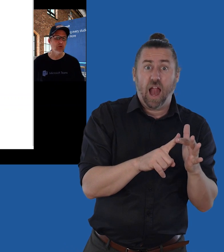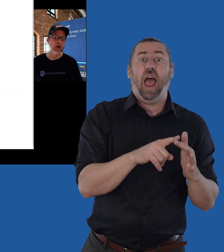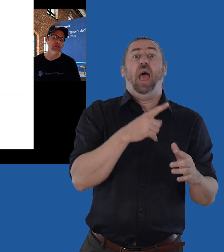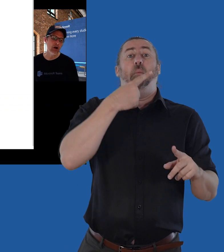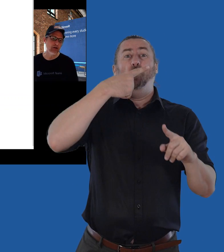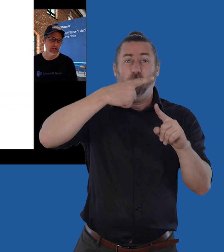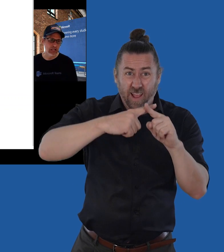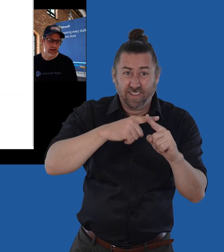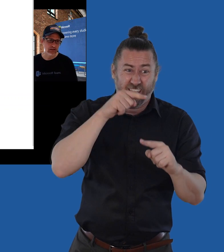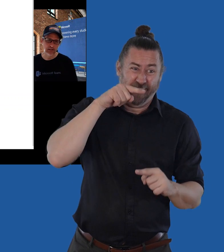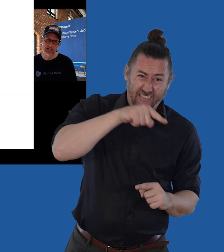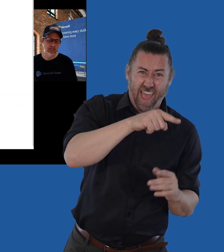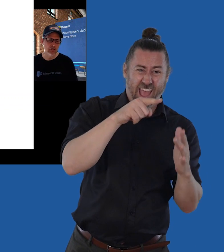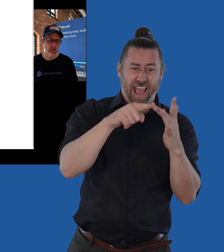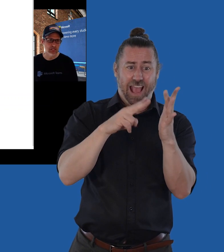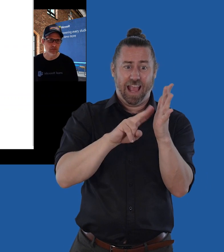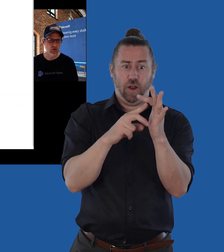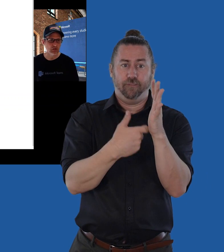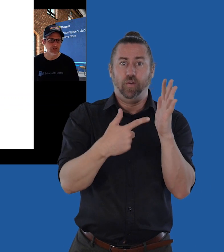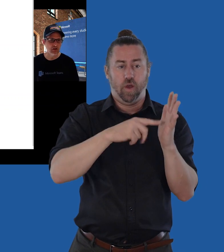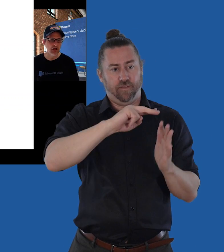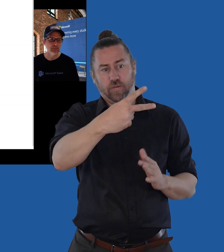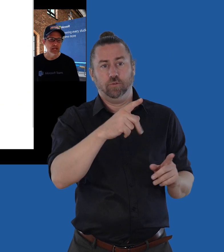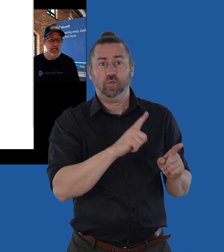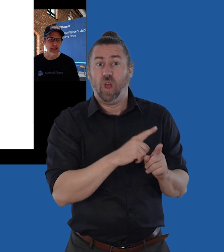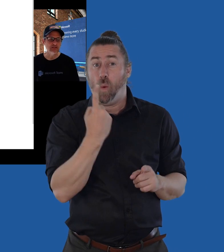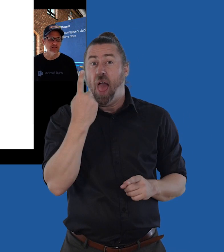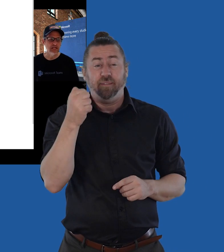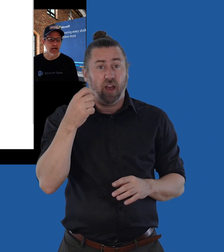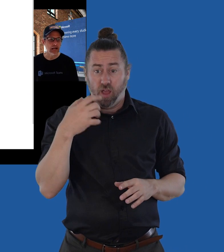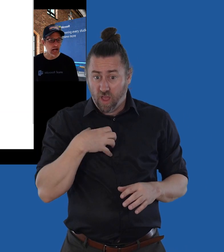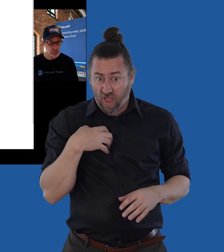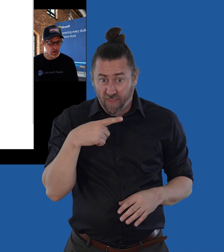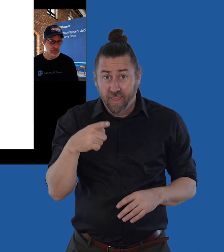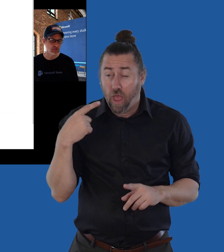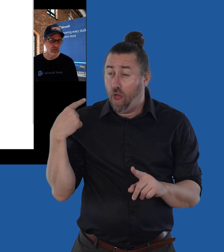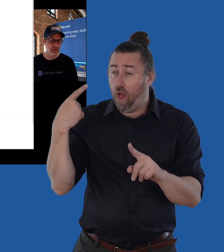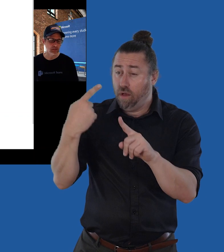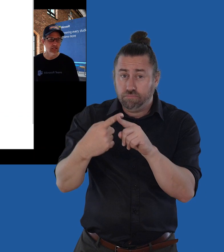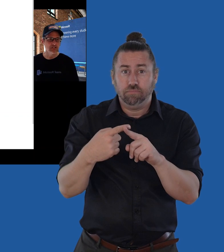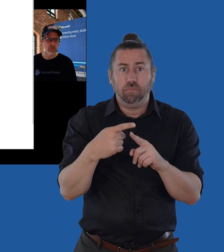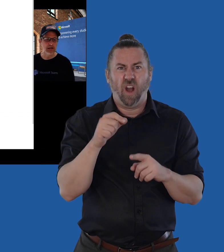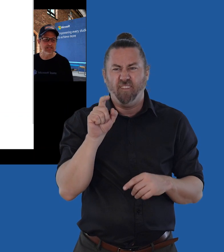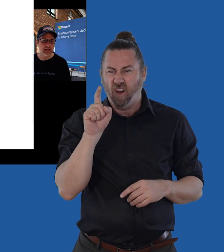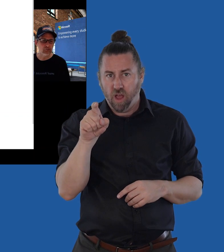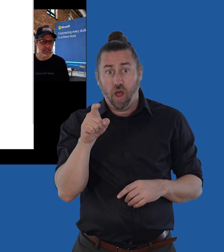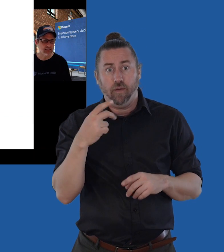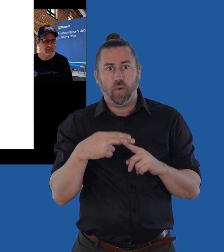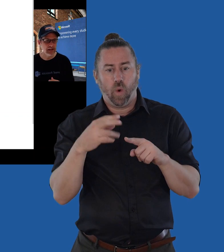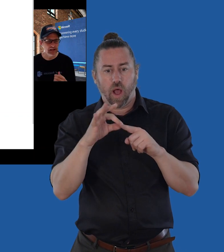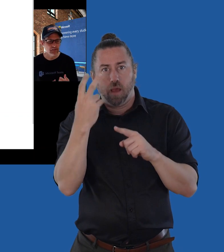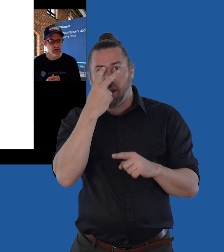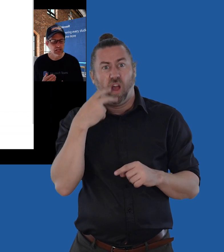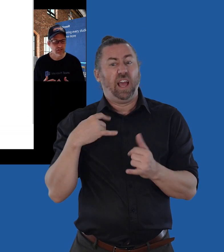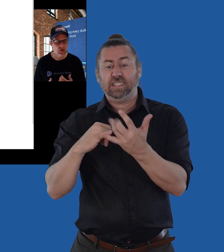But the one that I really like that I didn't know is here for the longest time, is the color blindness filter. So, my son recently found out that he's